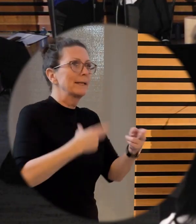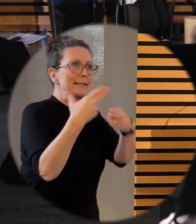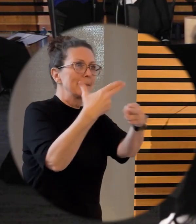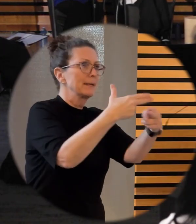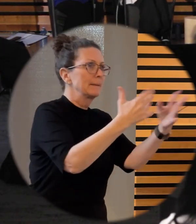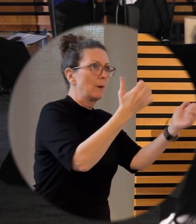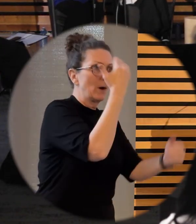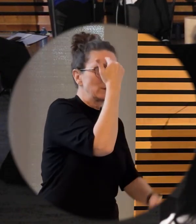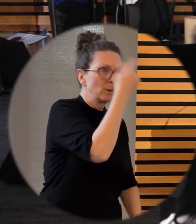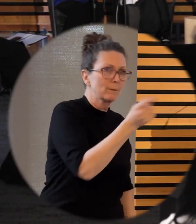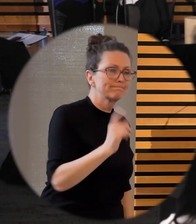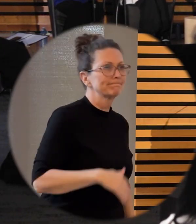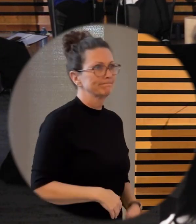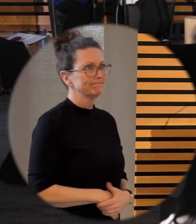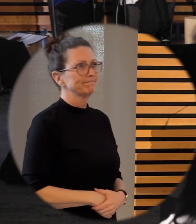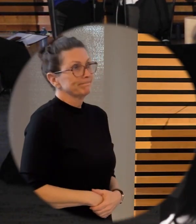and say more to us about that.